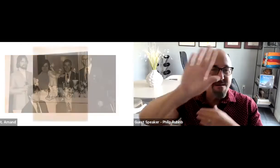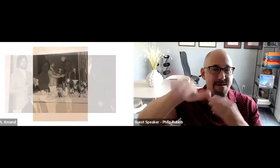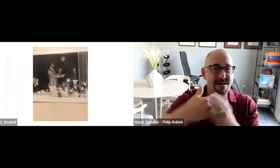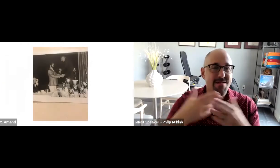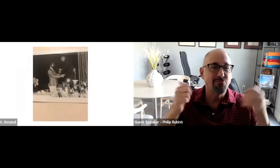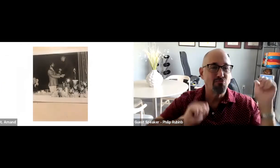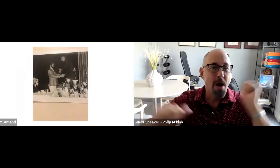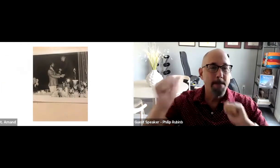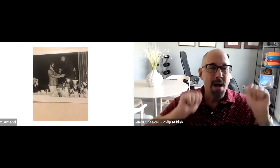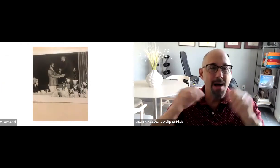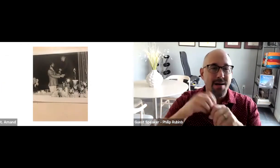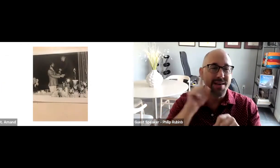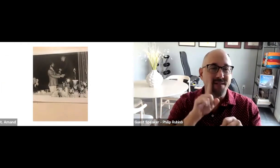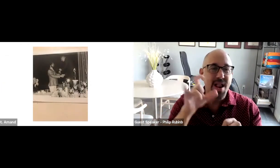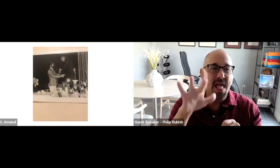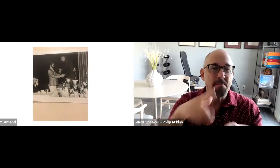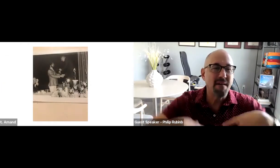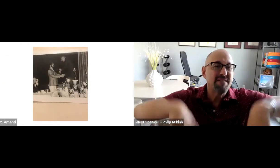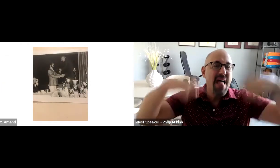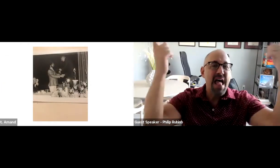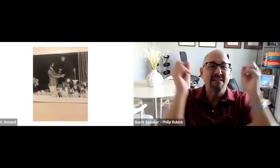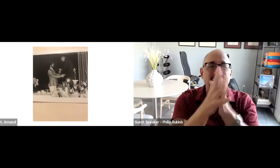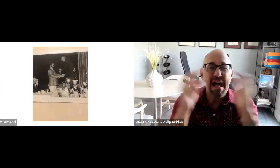We've said that already, and they took Jeanine and Guy